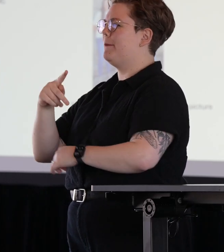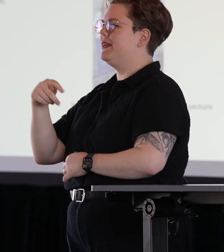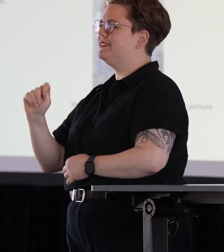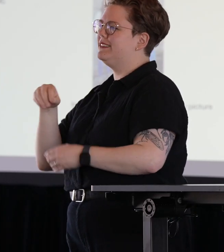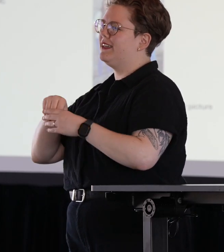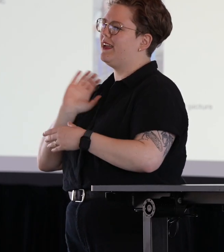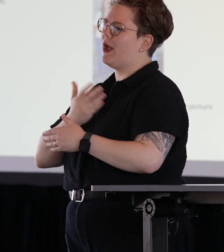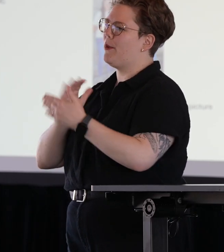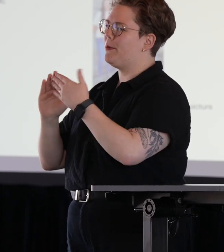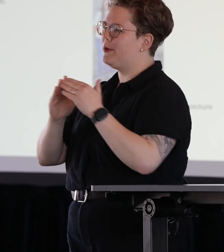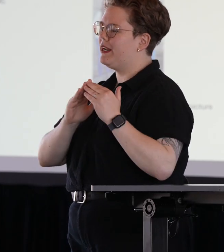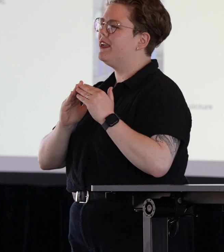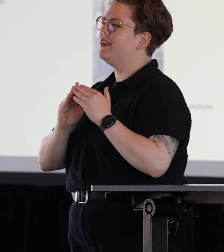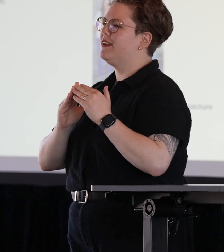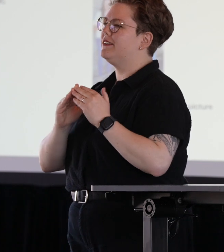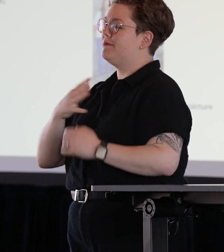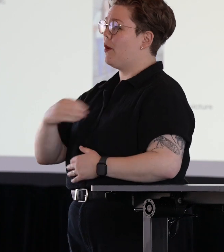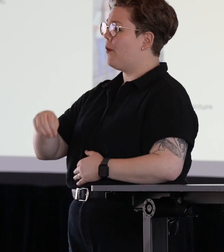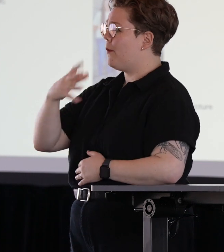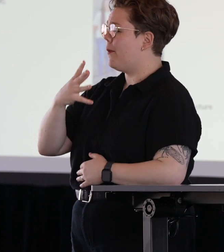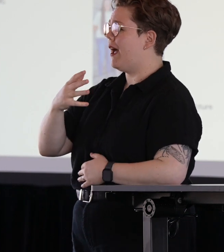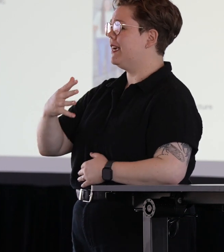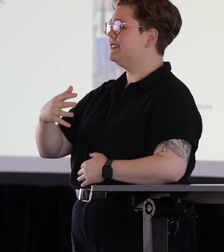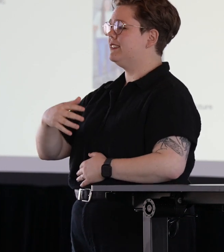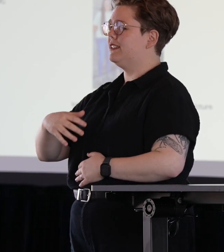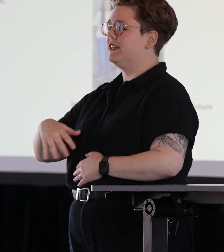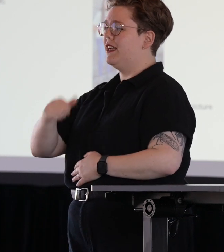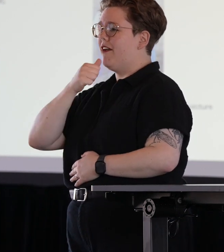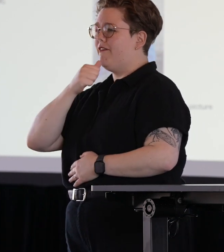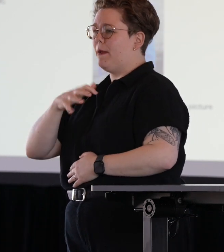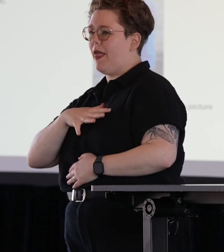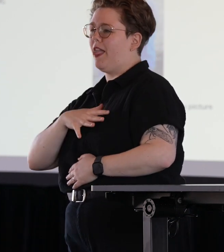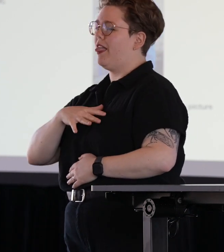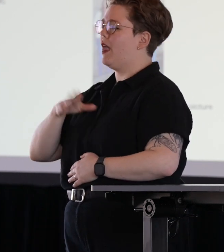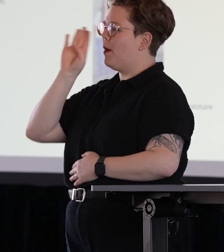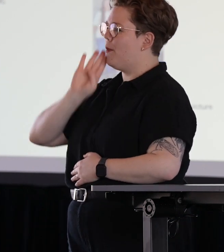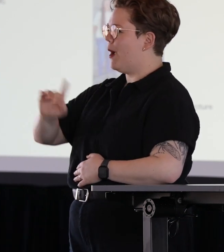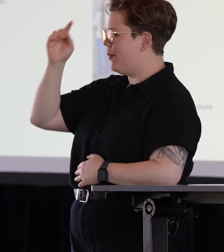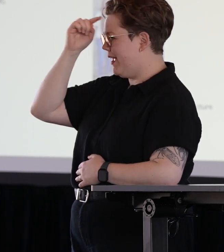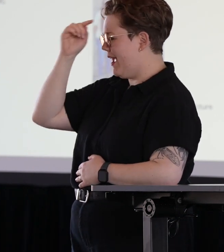I am a white female of black or excuse me, brown hair and brown eyes, I fit about the majority of physical therapists. You